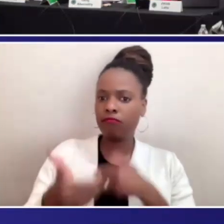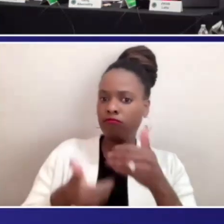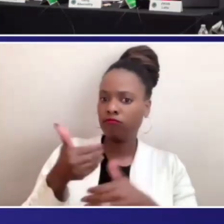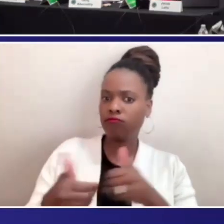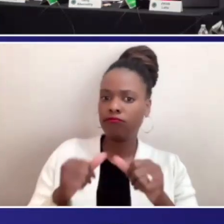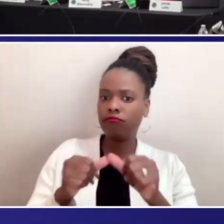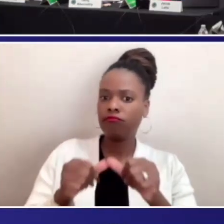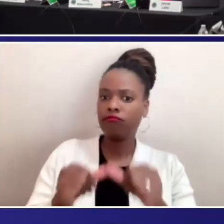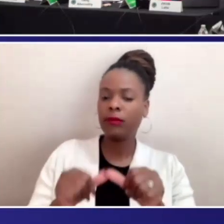Jenna?